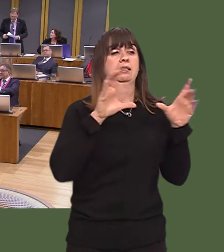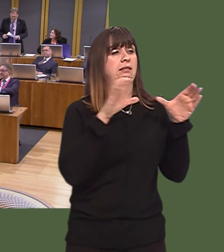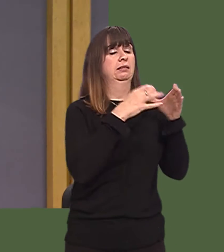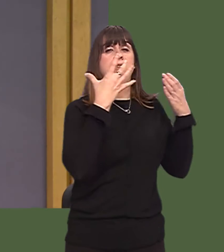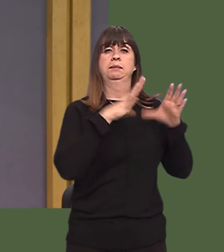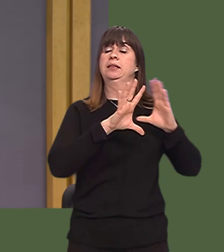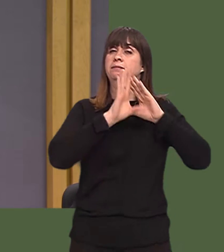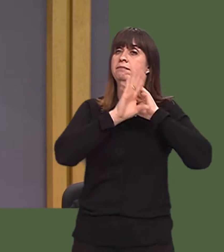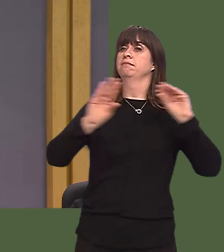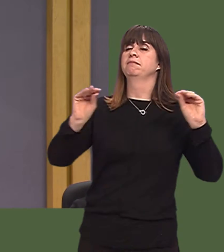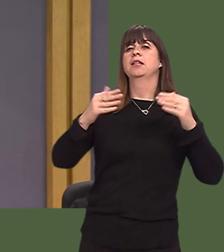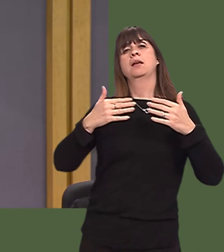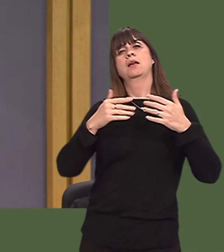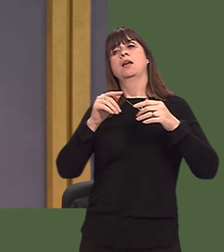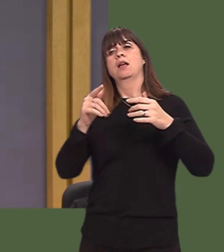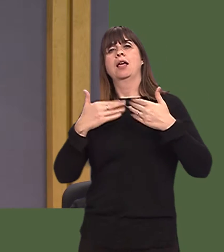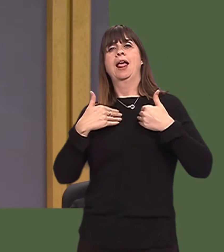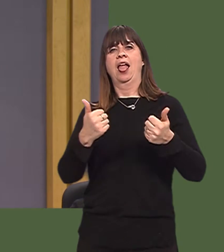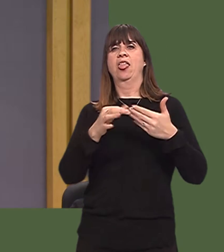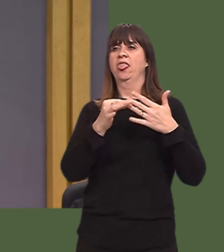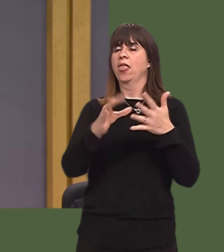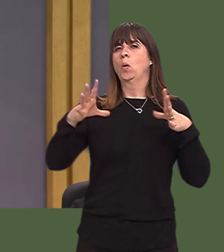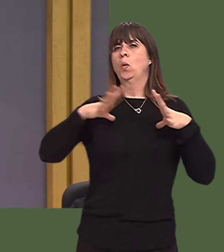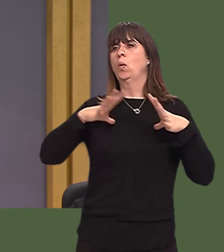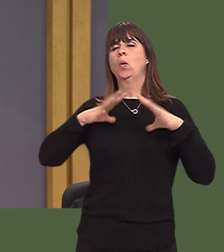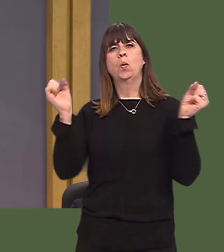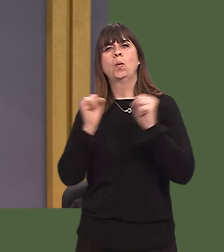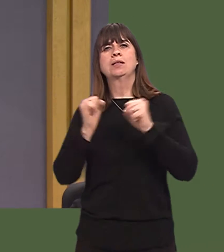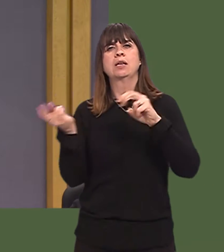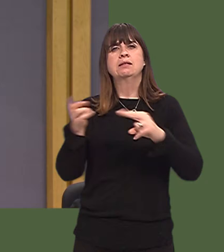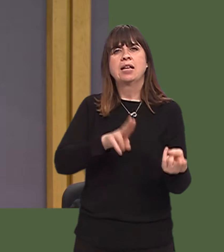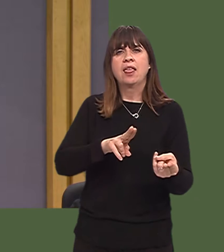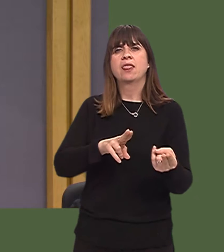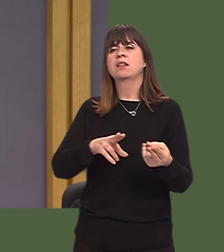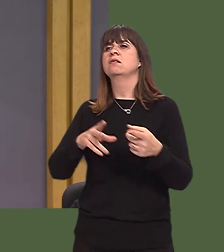its public health guidance on tackling excess winter deaths, morbidity and the health risks